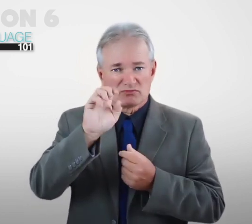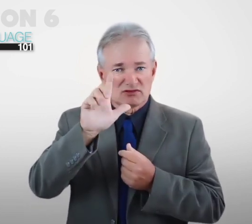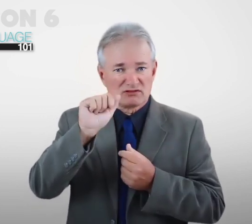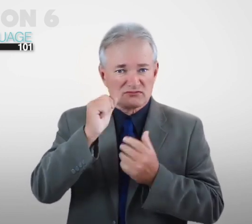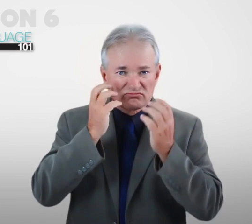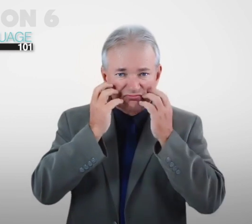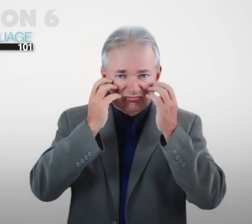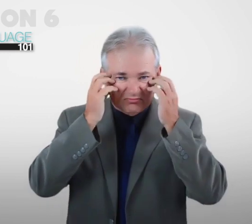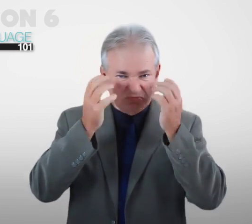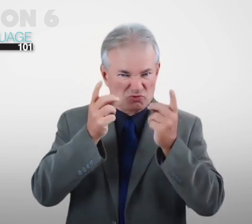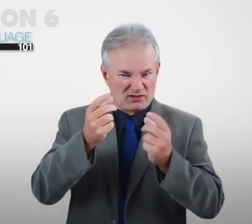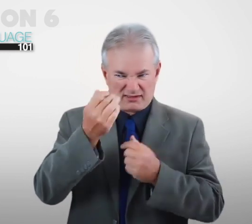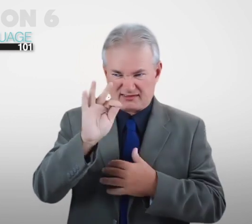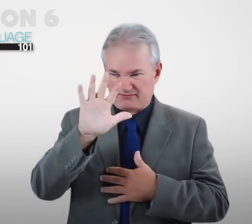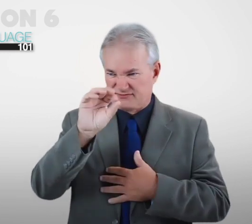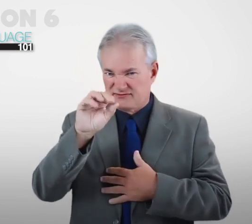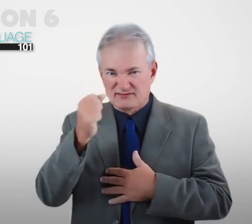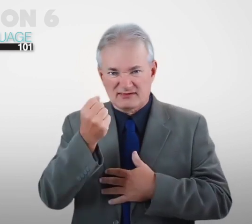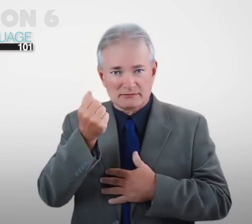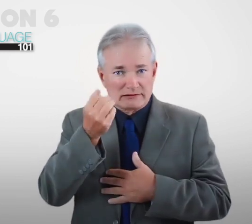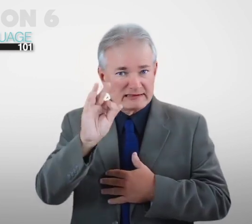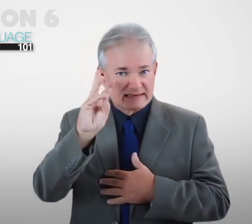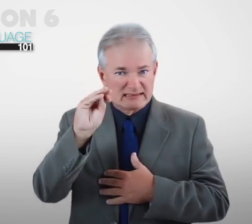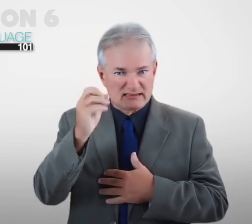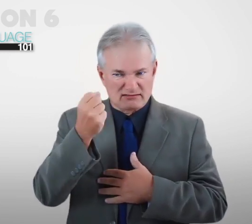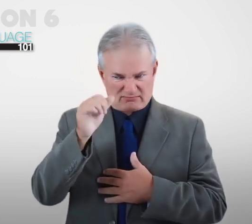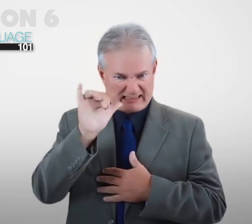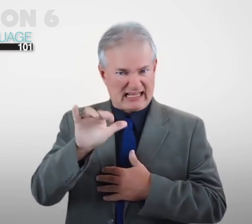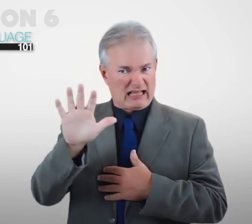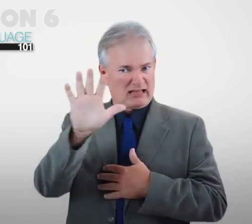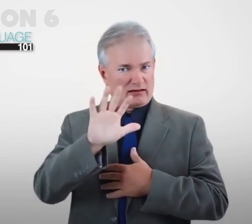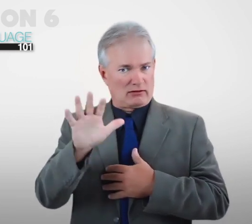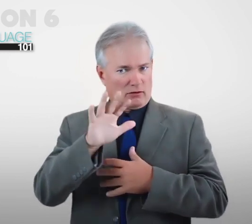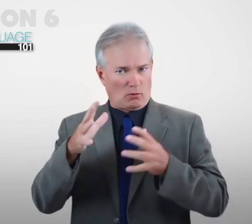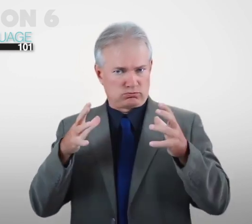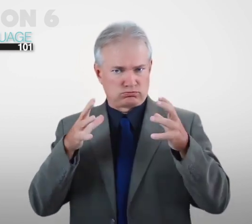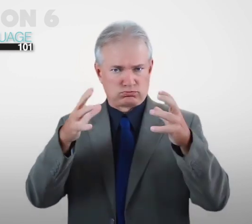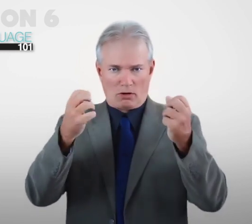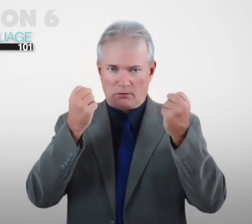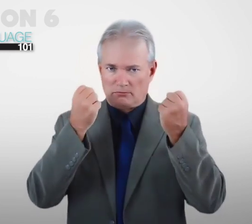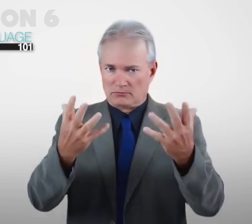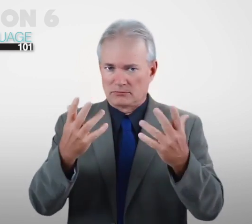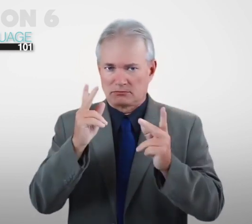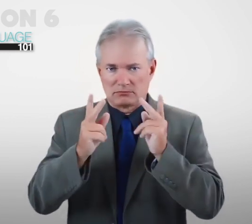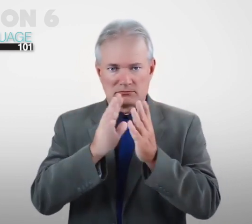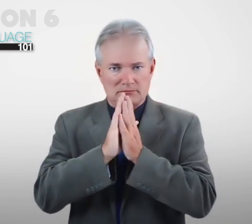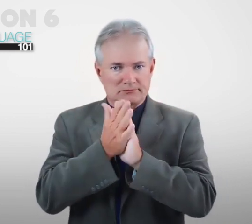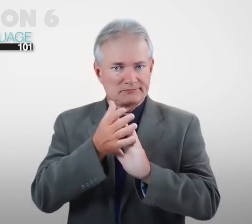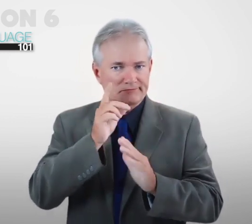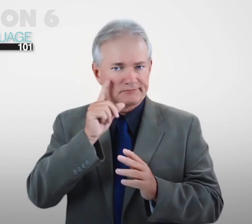especially in the 1950s and 60s, rubella and measles that caused deafness in a lot of people.